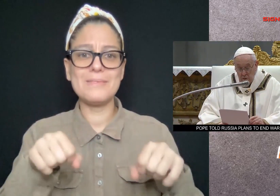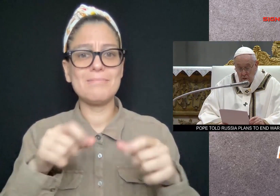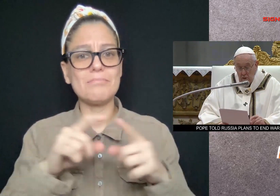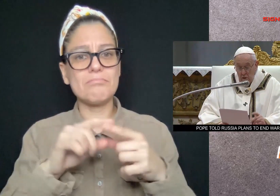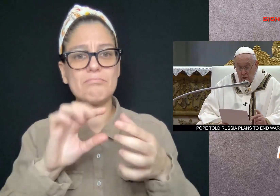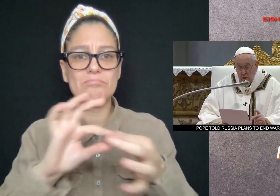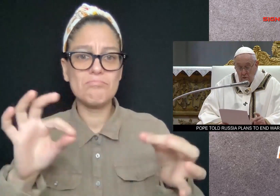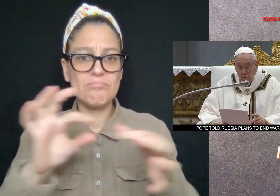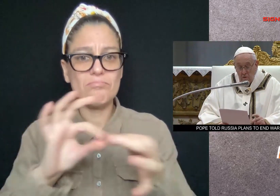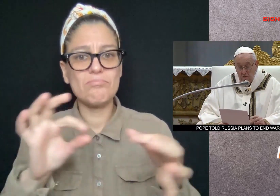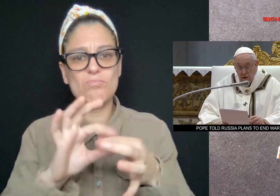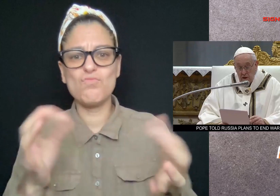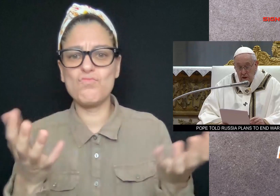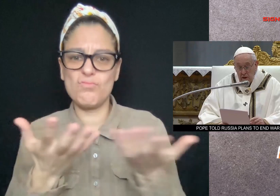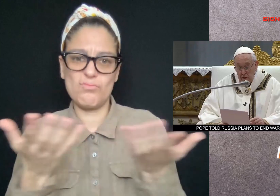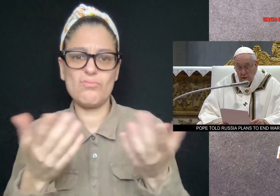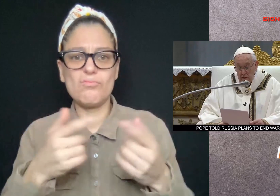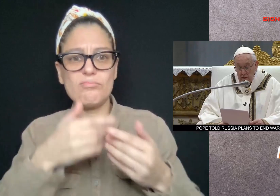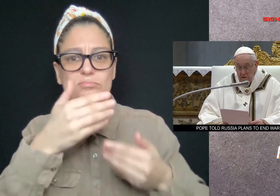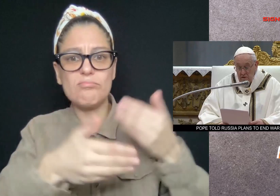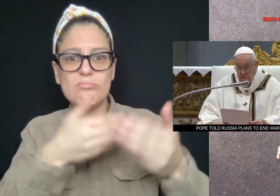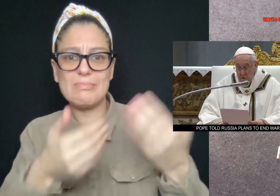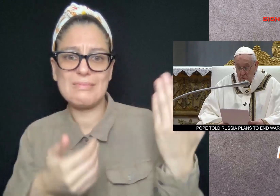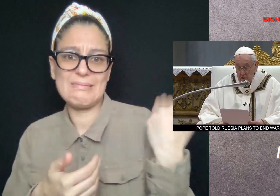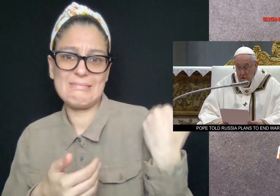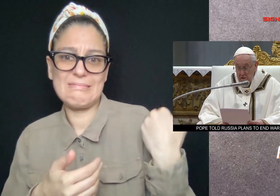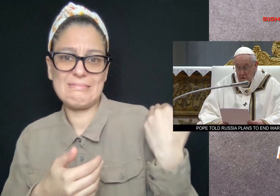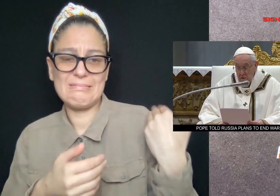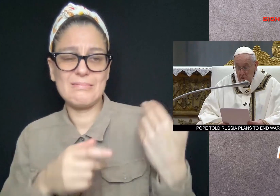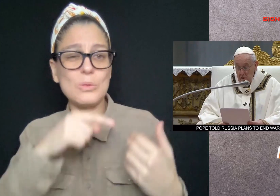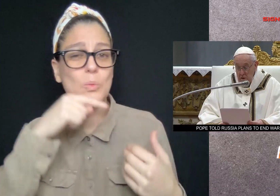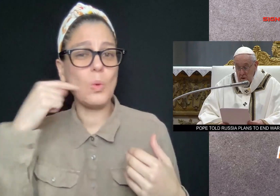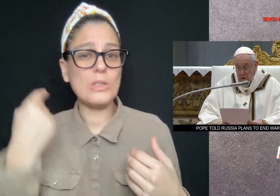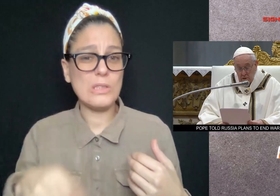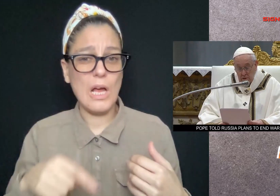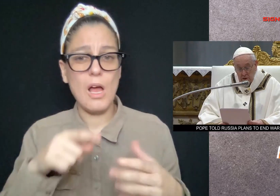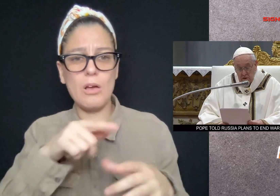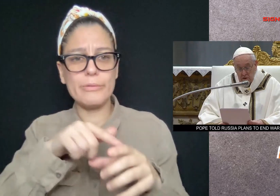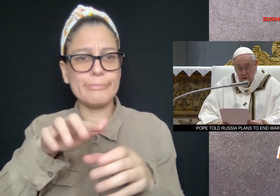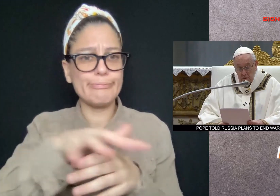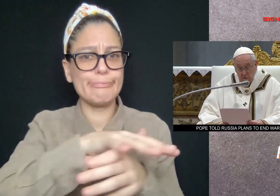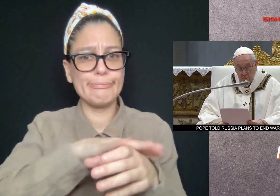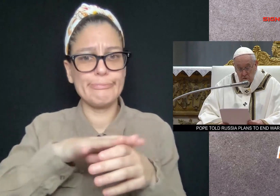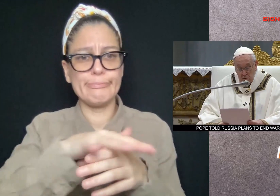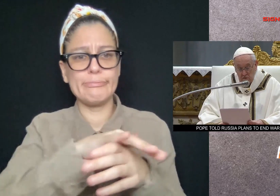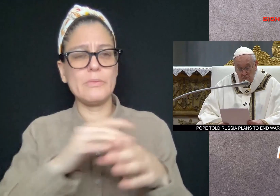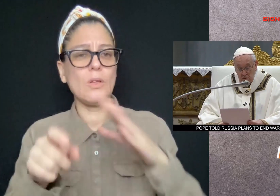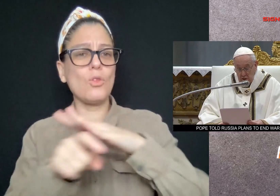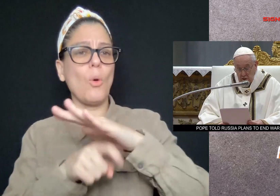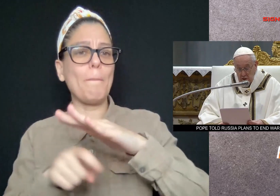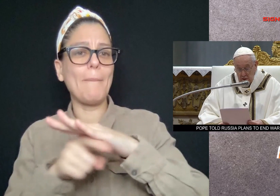he told the newspaper that the May 9 date would explain Russia's recent escalation